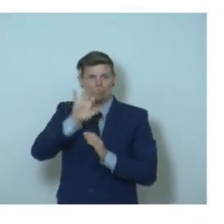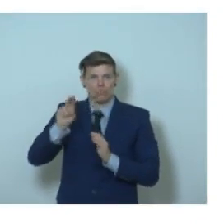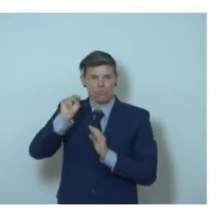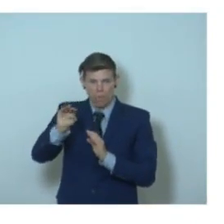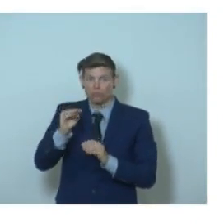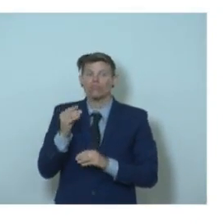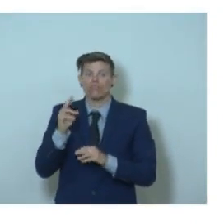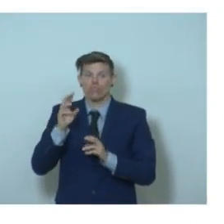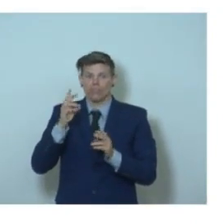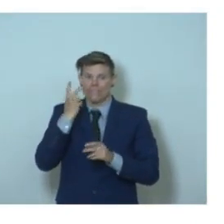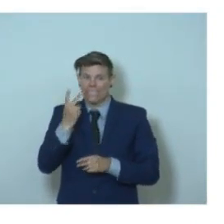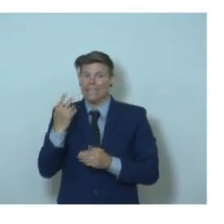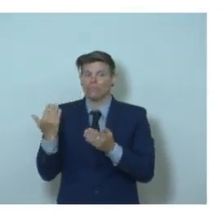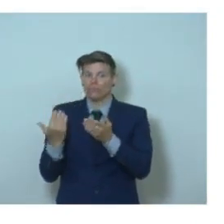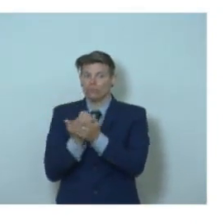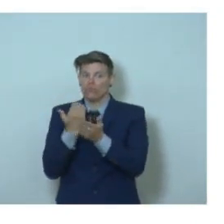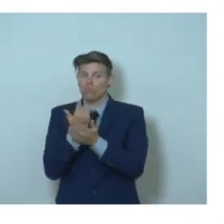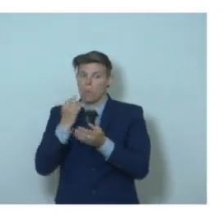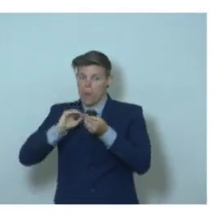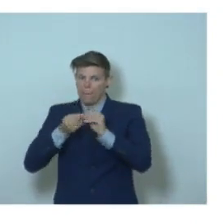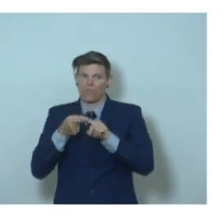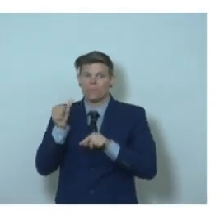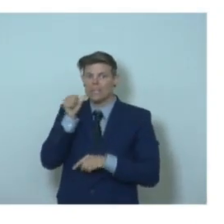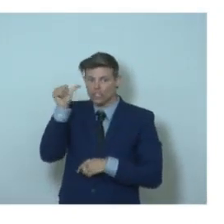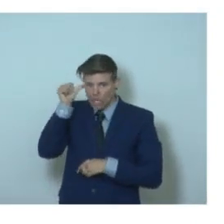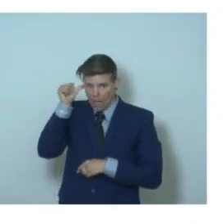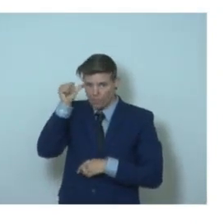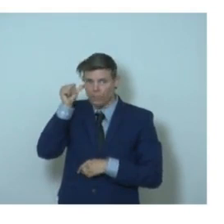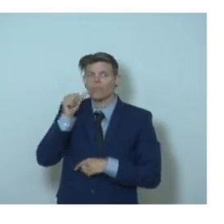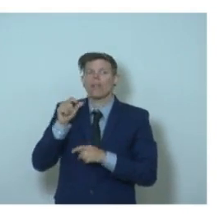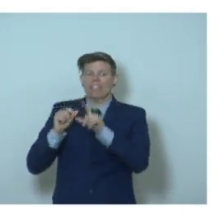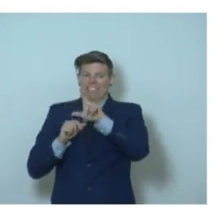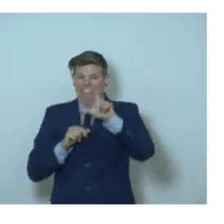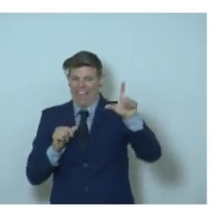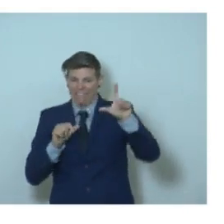FORWARD. THE FIRST SLIDE IS A COUPLE OF MAPS OF NEW MEXICO ON THE RIGHT.